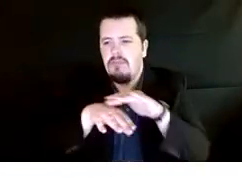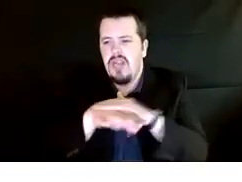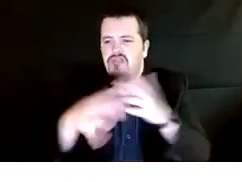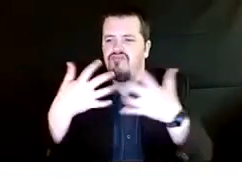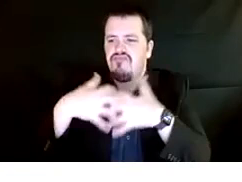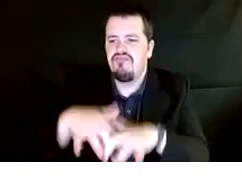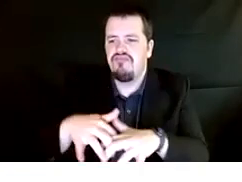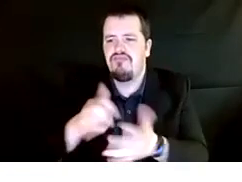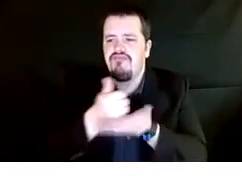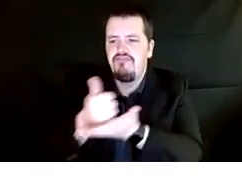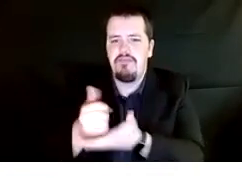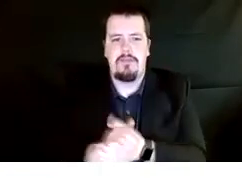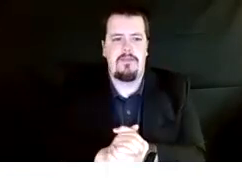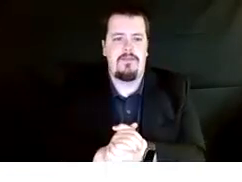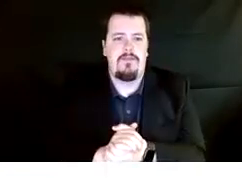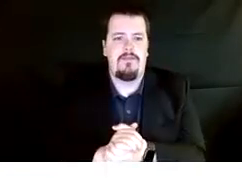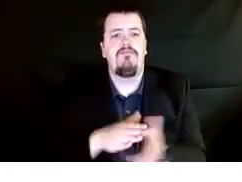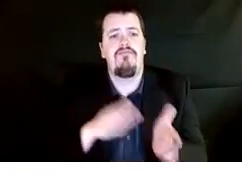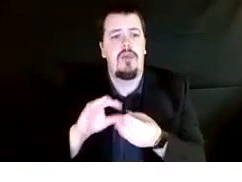moving on to slide four we'll talk about training,